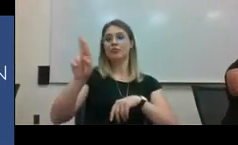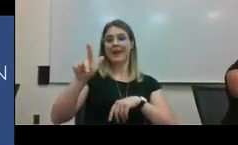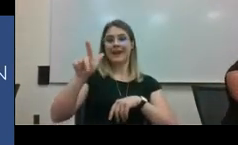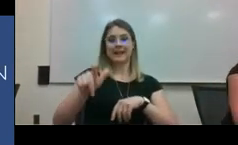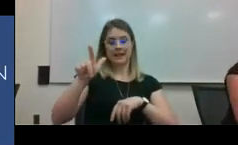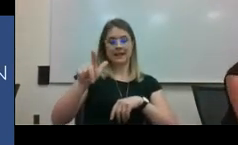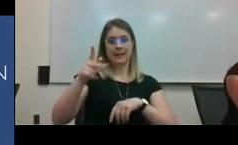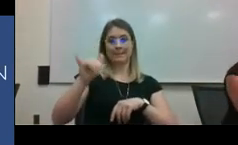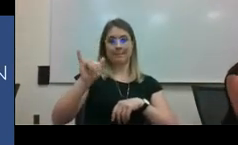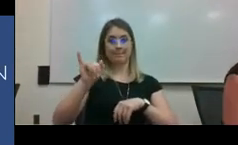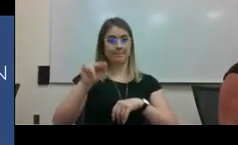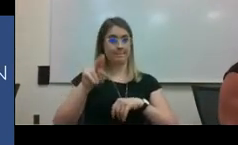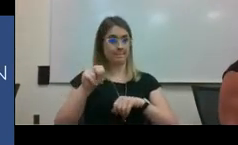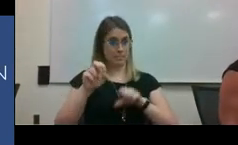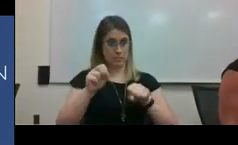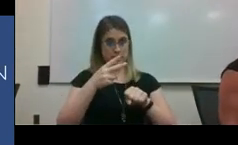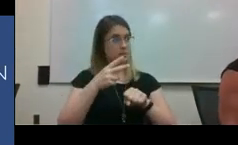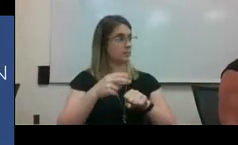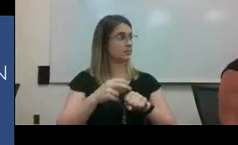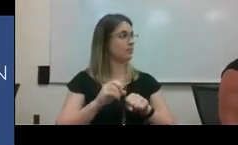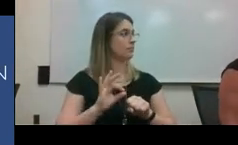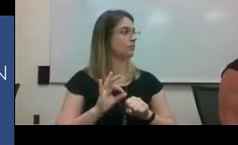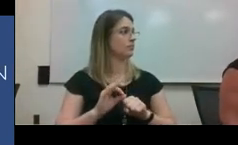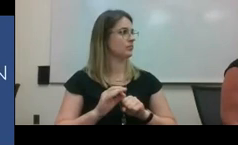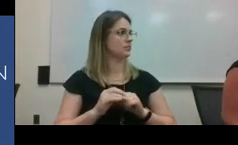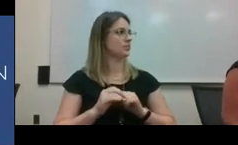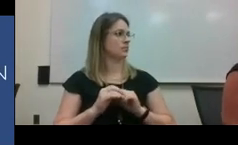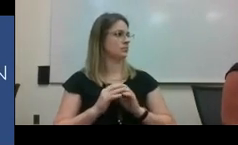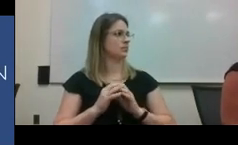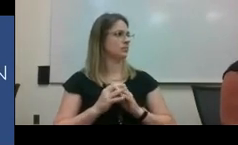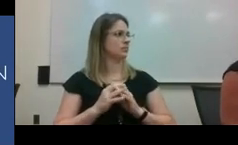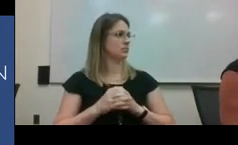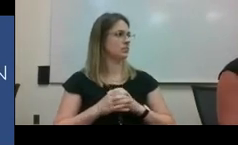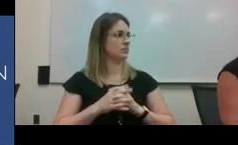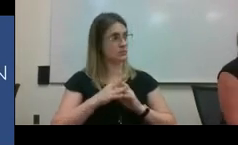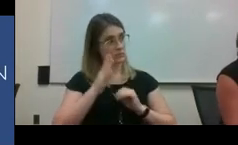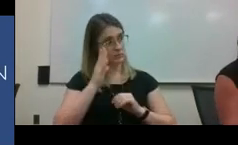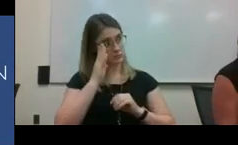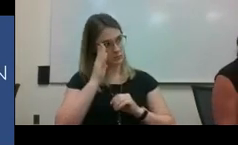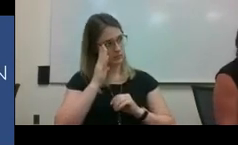Someone said they they could see me. Okay, great. If you cannot see me, please type something